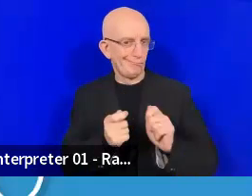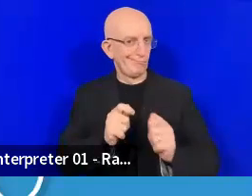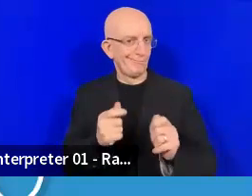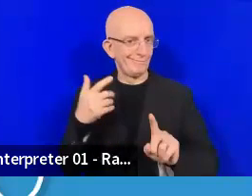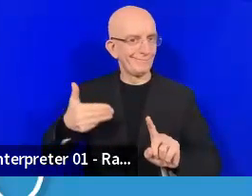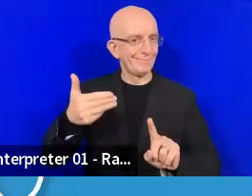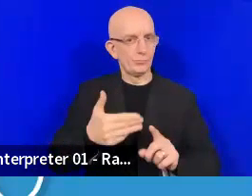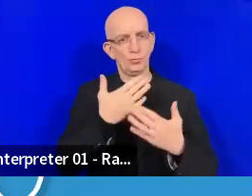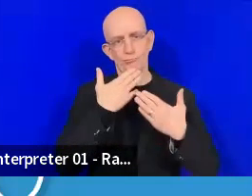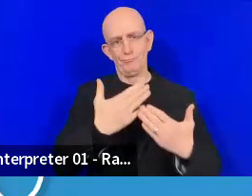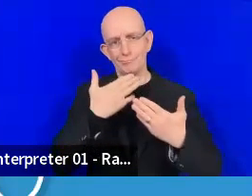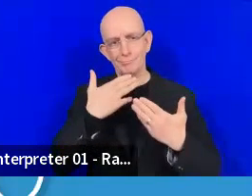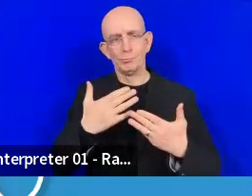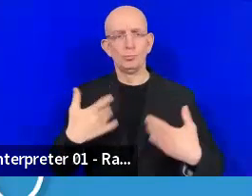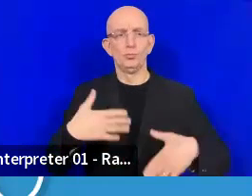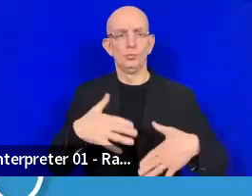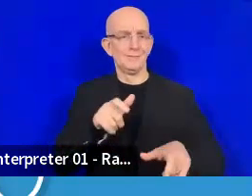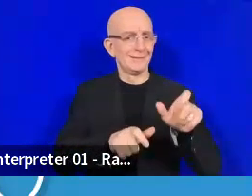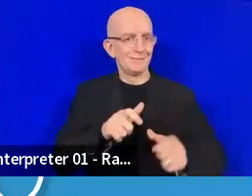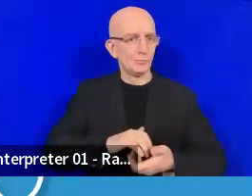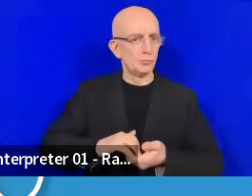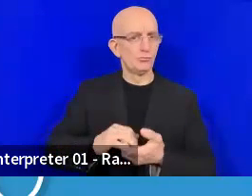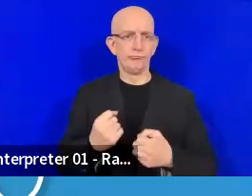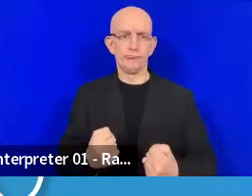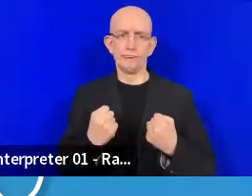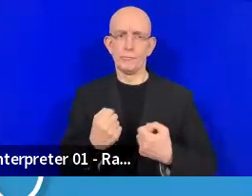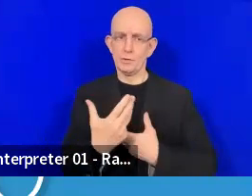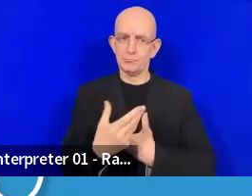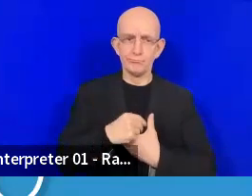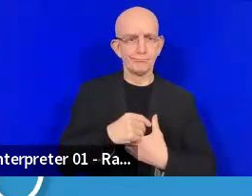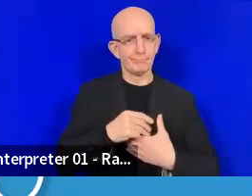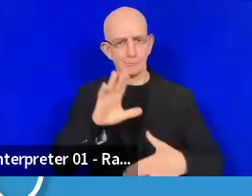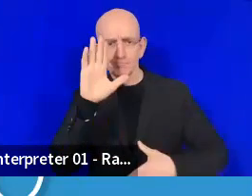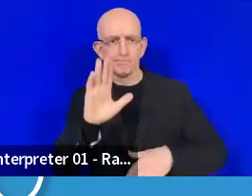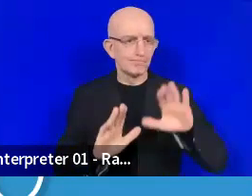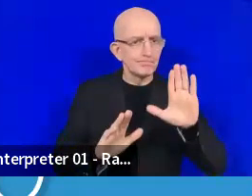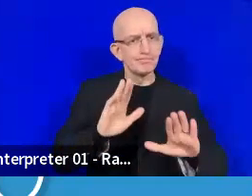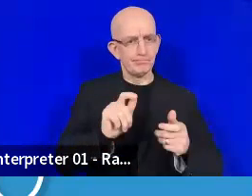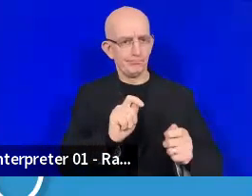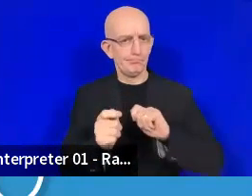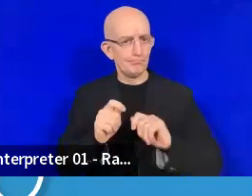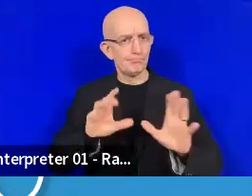As you may know, the United Nations modality's resolution, so that's the resolution that